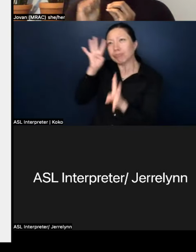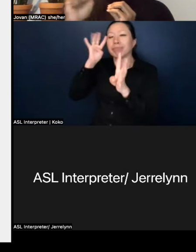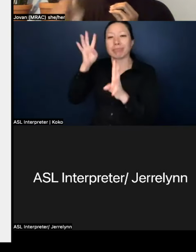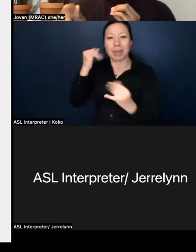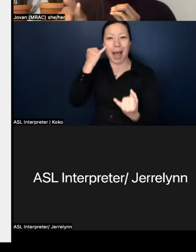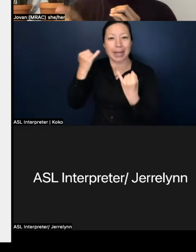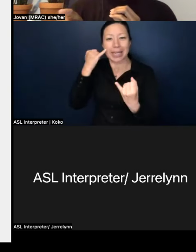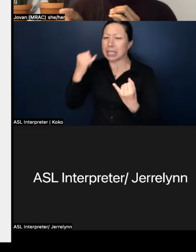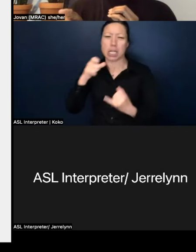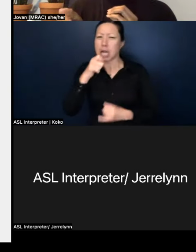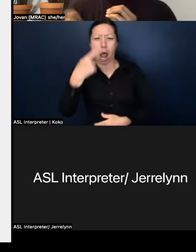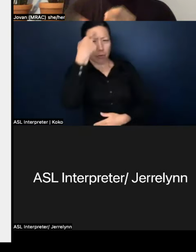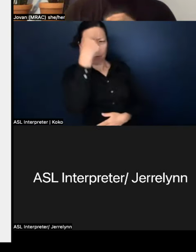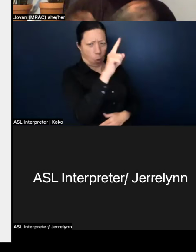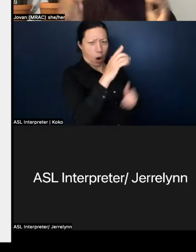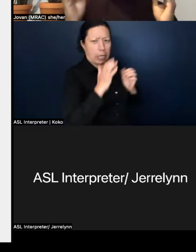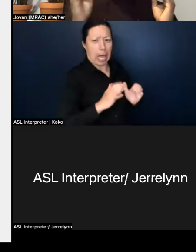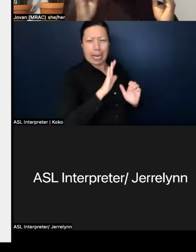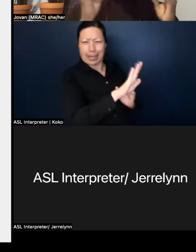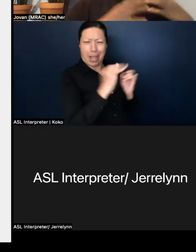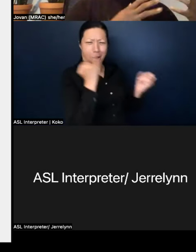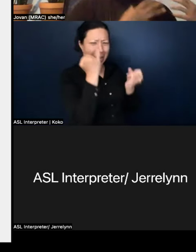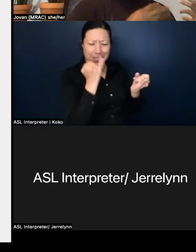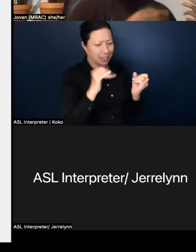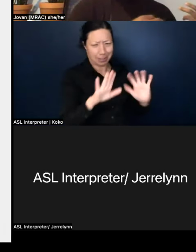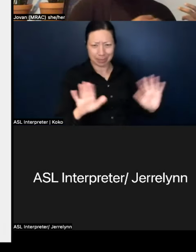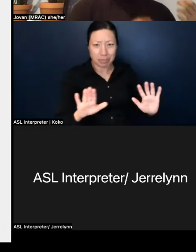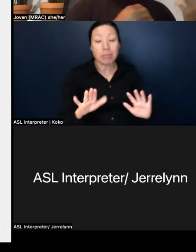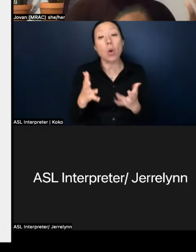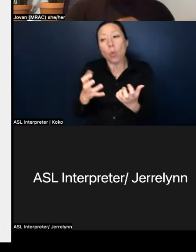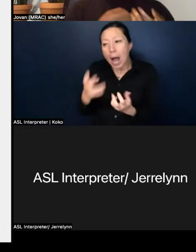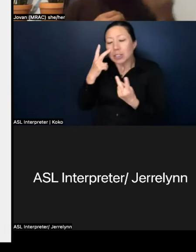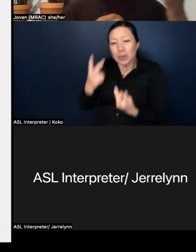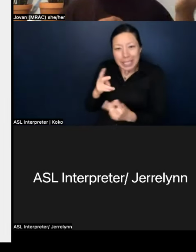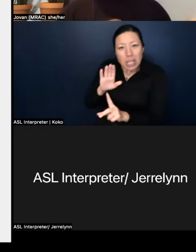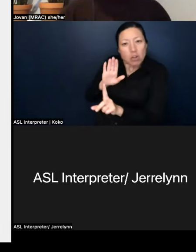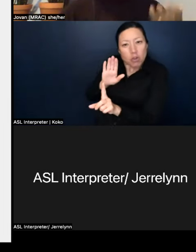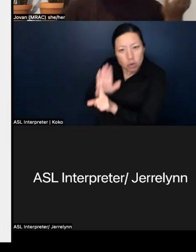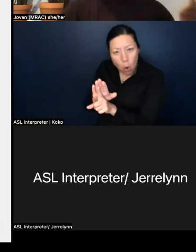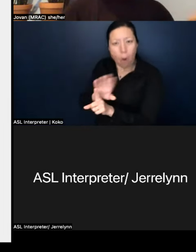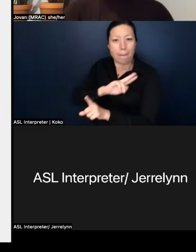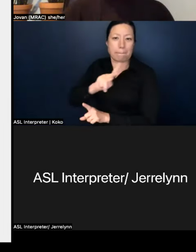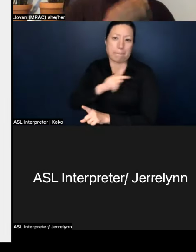everything you send us be your personal work. If you have a combination of some client work